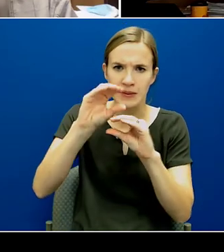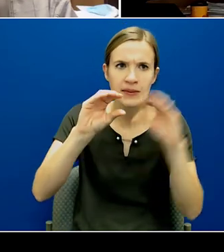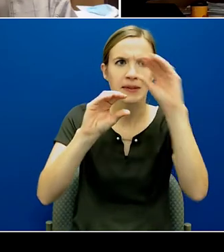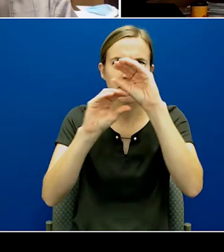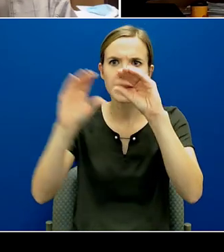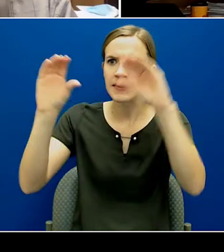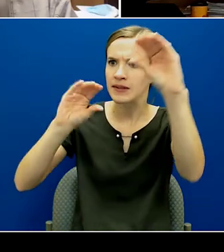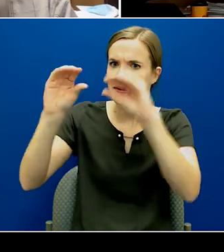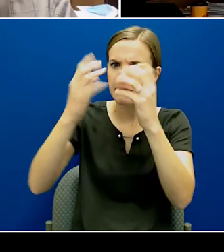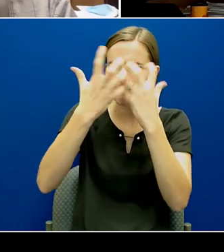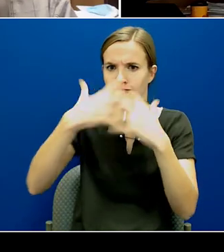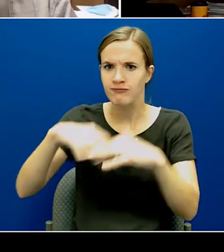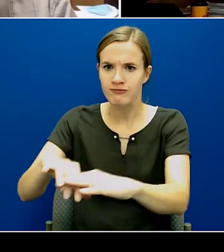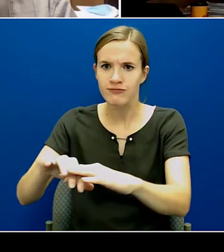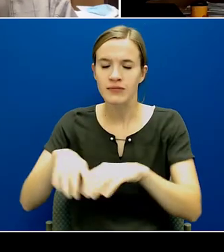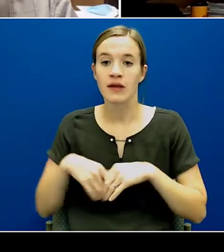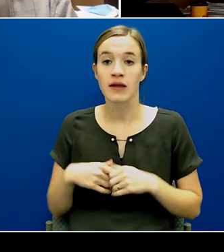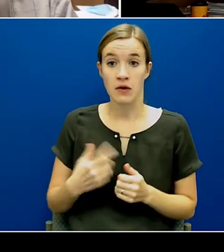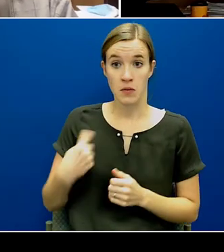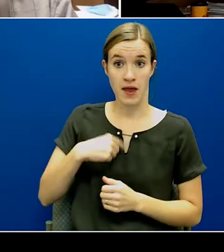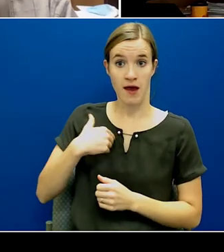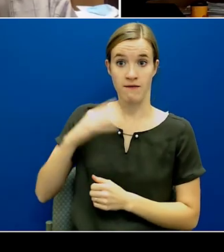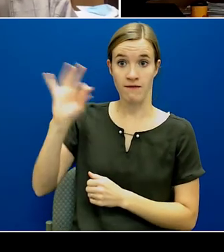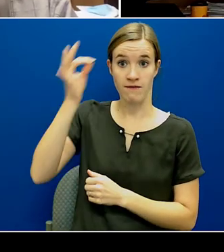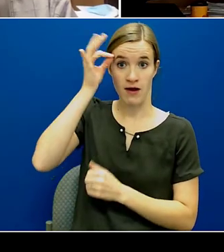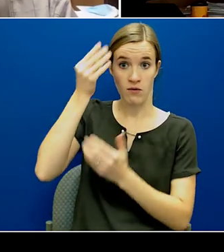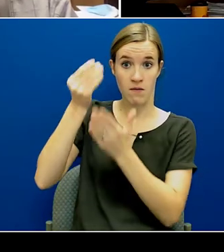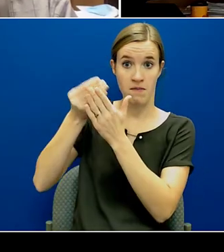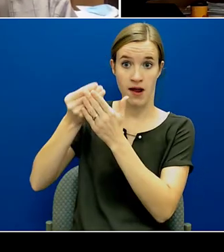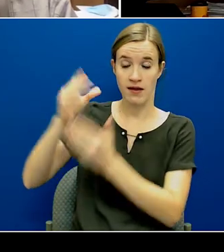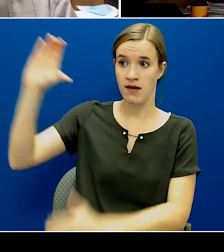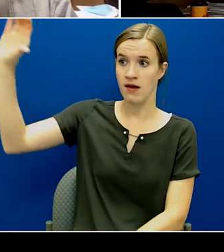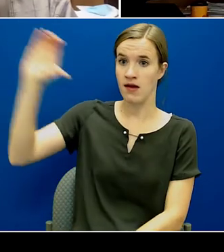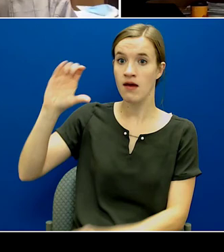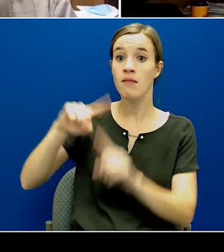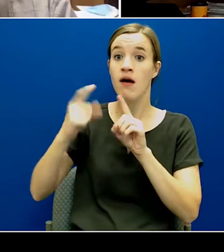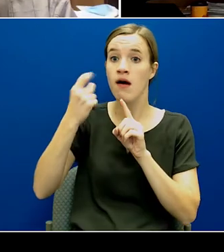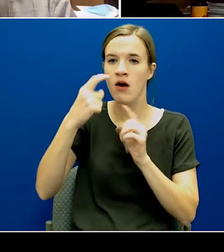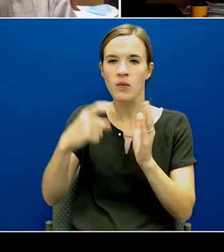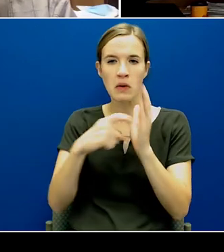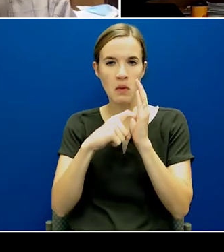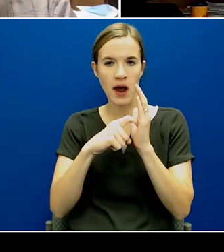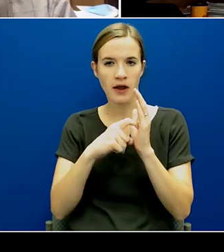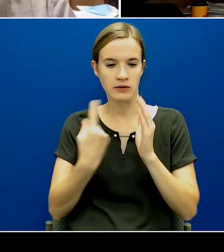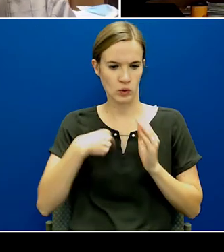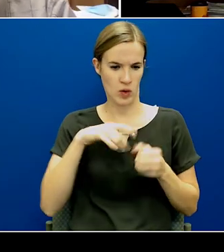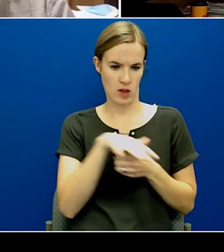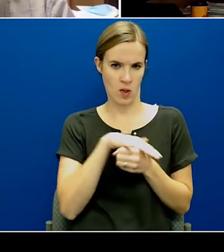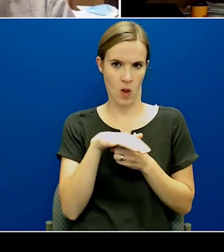heavy administrative load, at times, with very specific money stream, particularly in